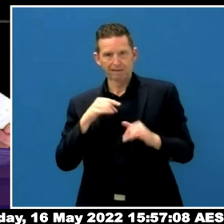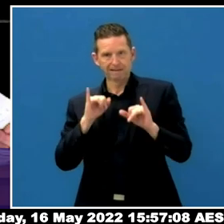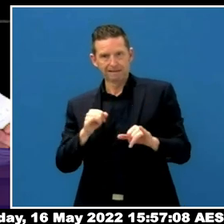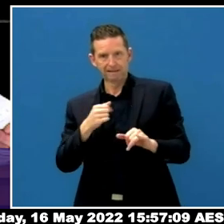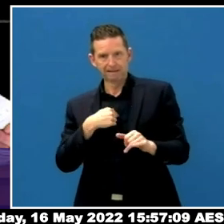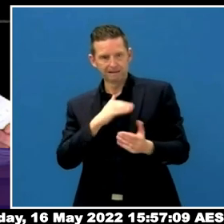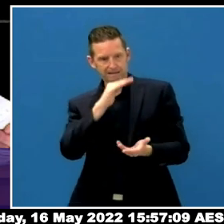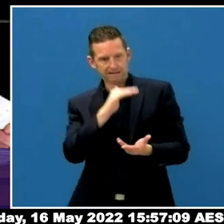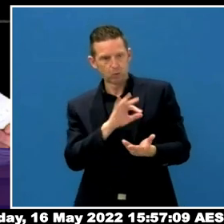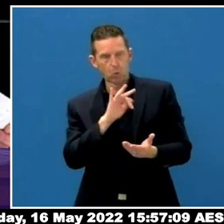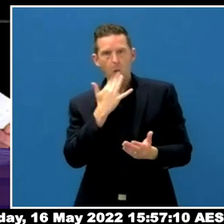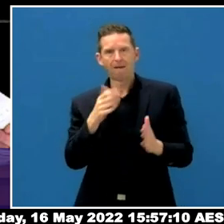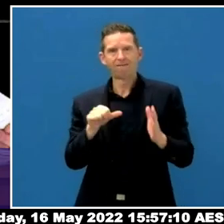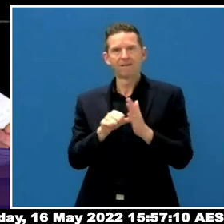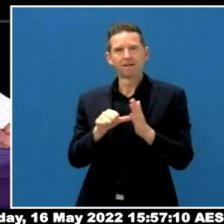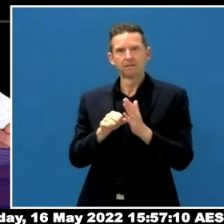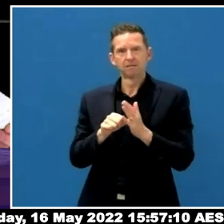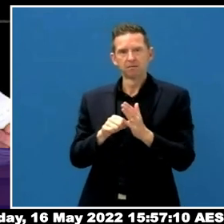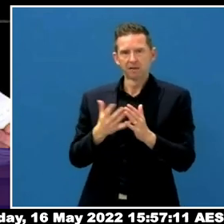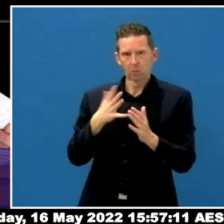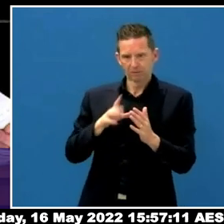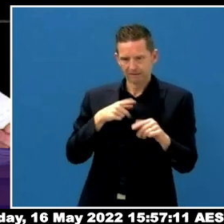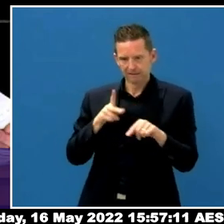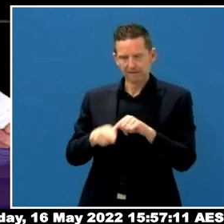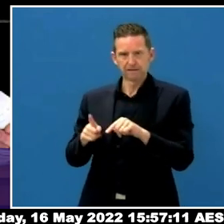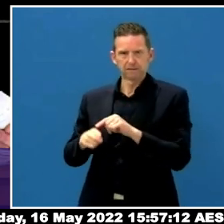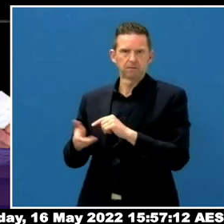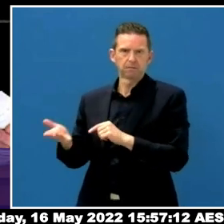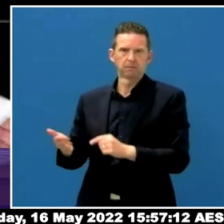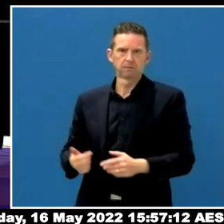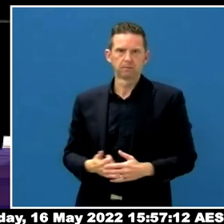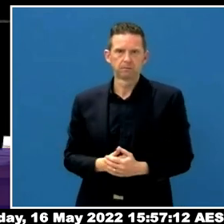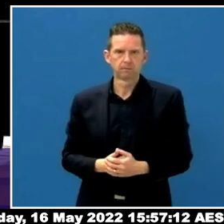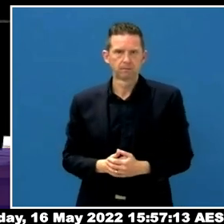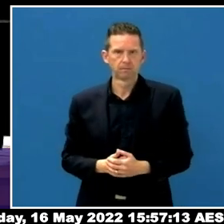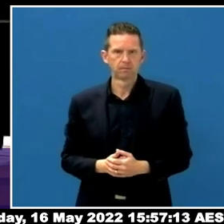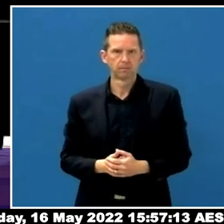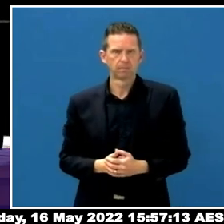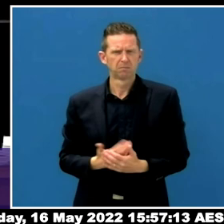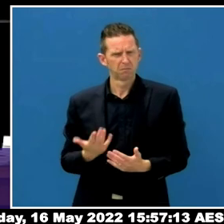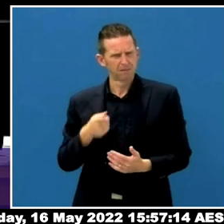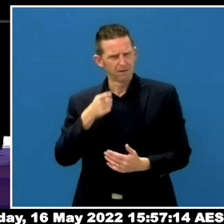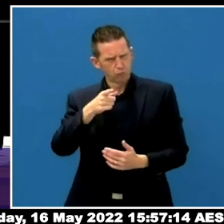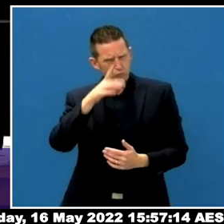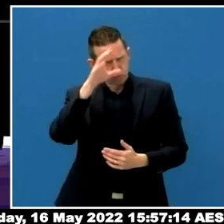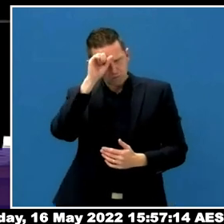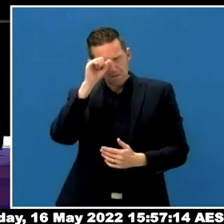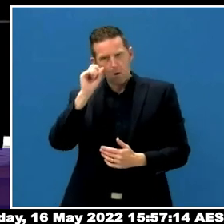trim. MR FOGARTY: Do you recall what response you received from Afford about the